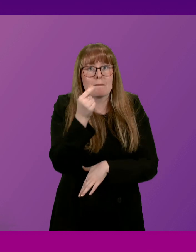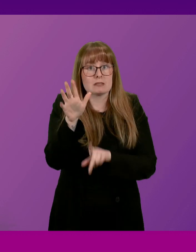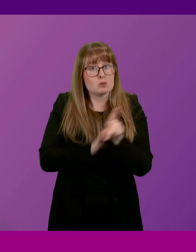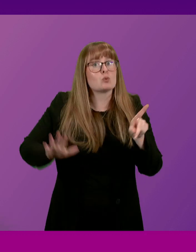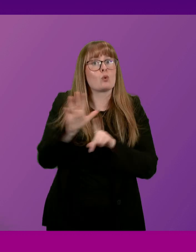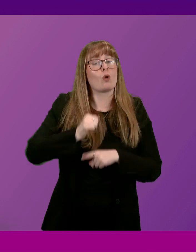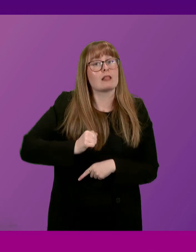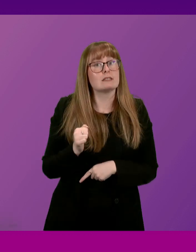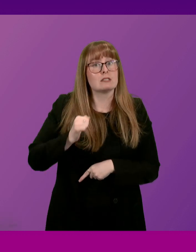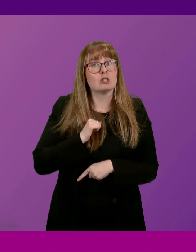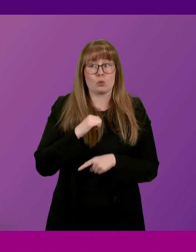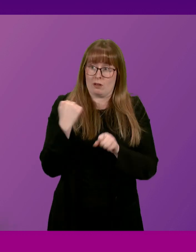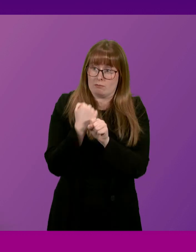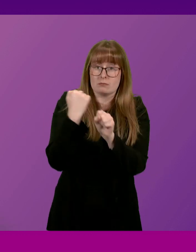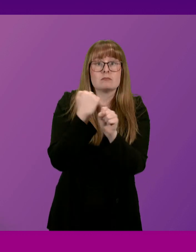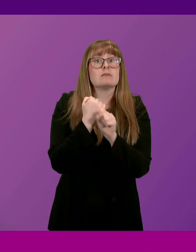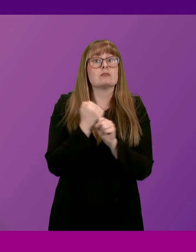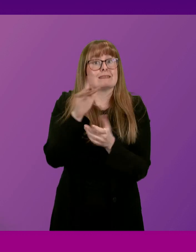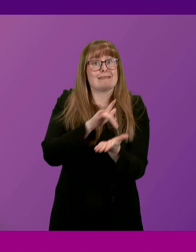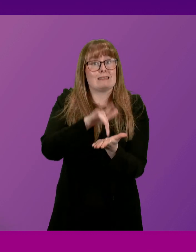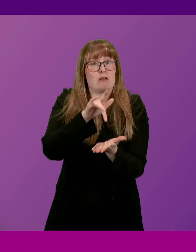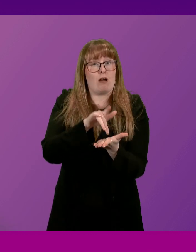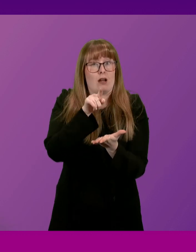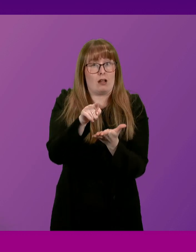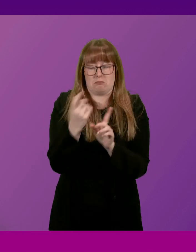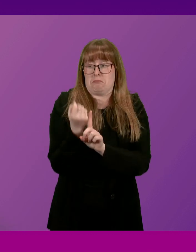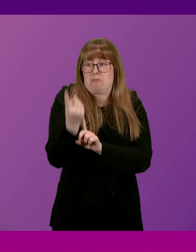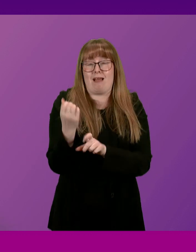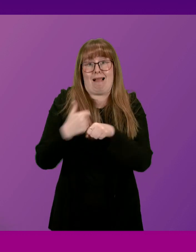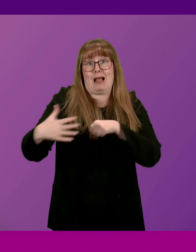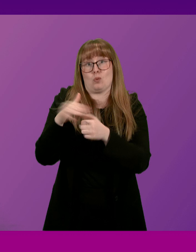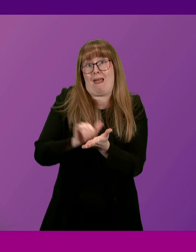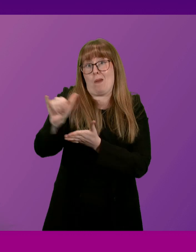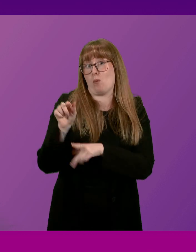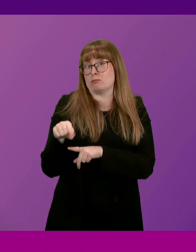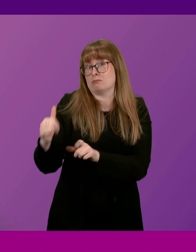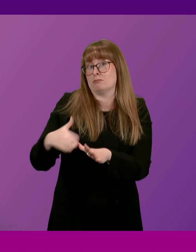National Manufacturing Institute Scotland, which is on the outskirts of Glasgow airport, makes an